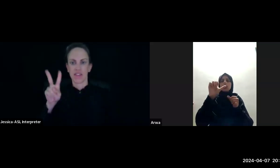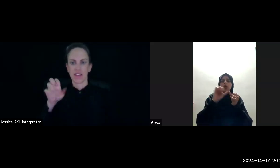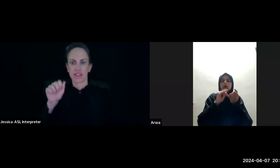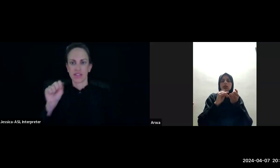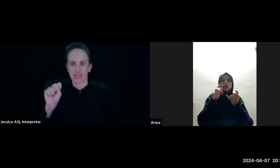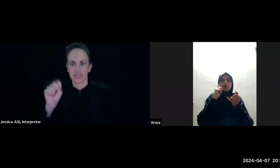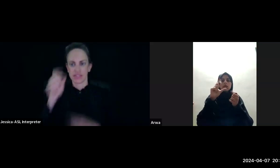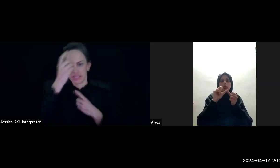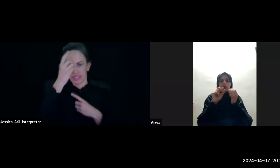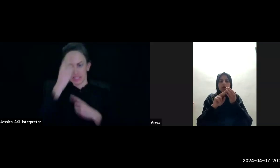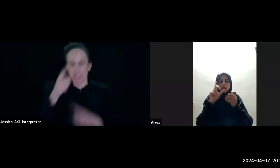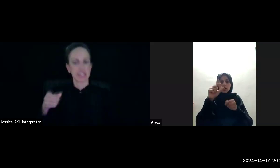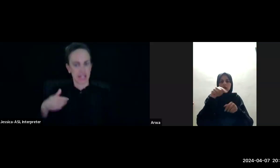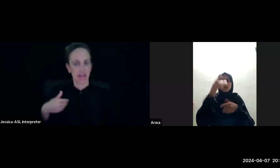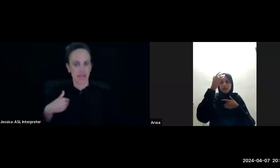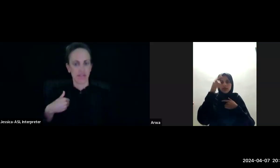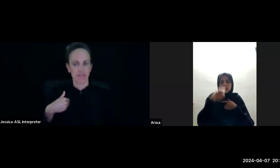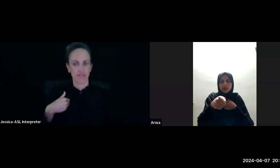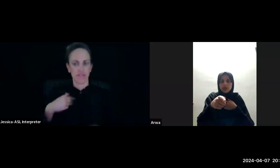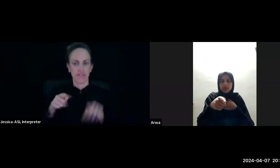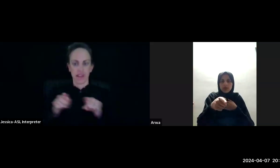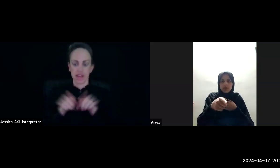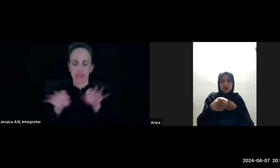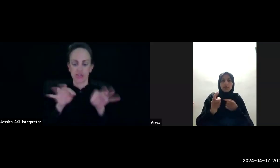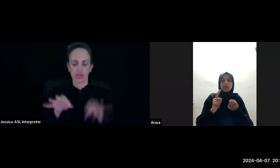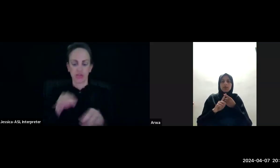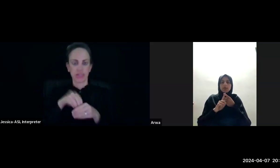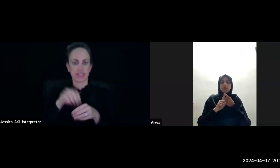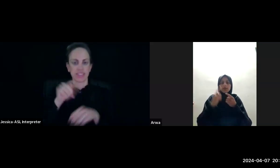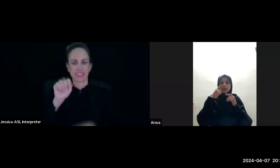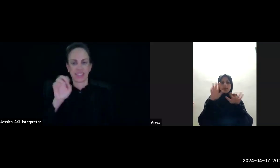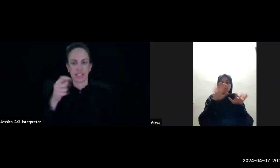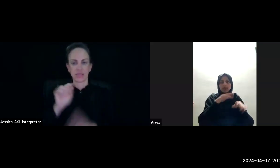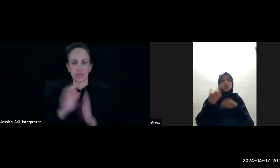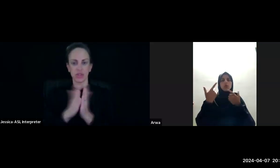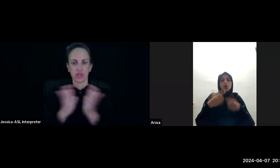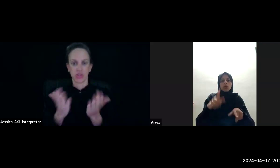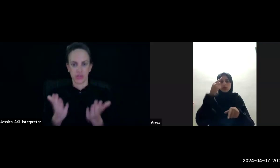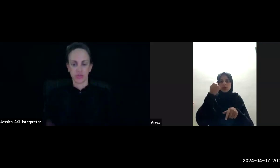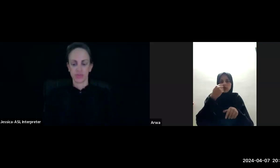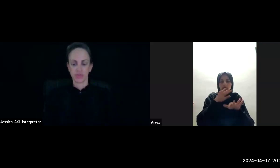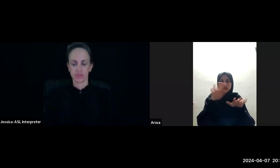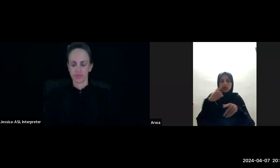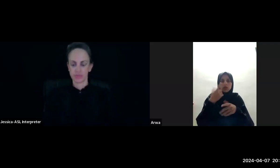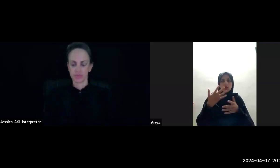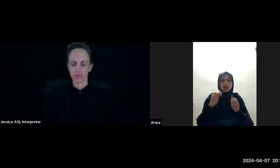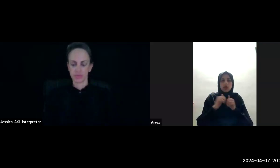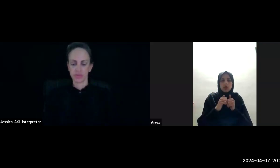as described in the textbook that the cones are completely lost and so are the rods at the end